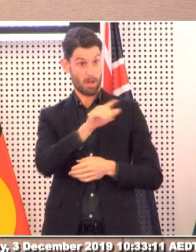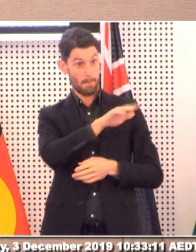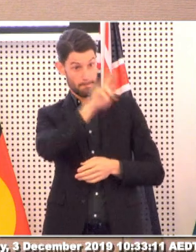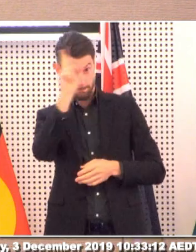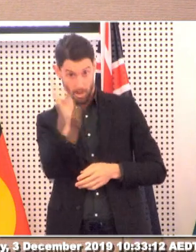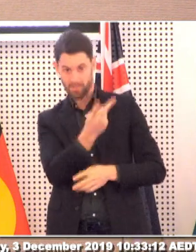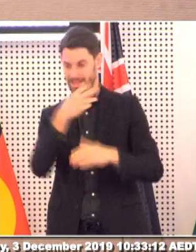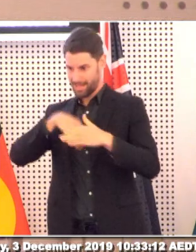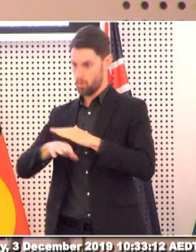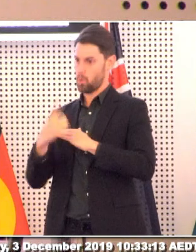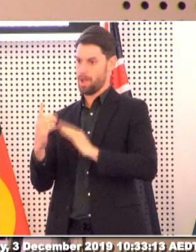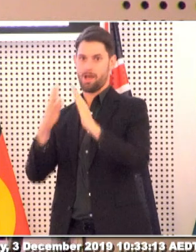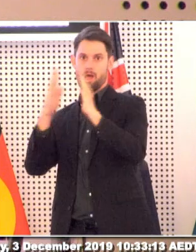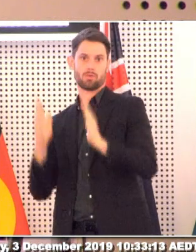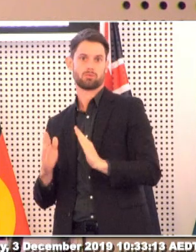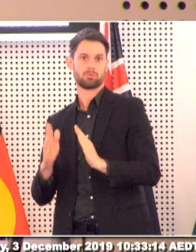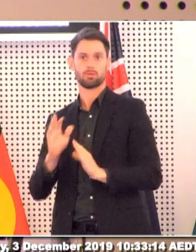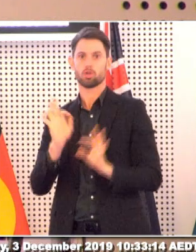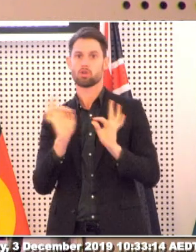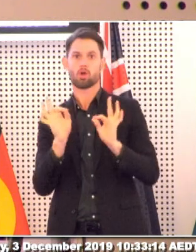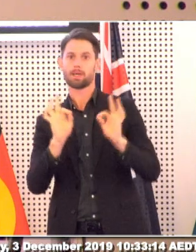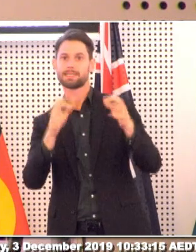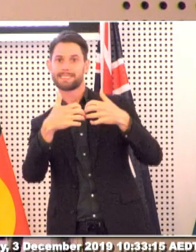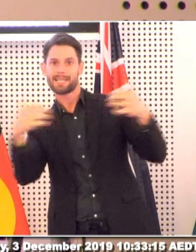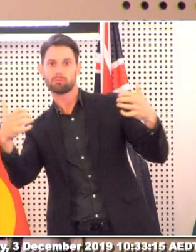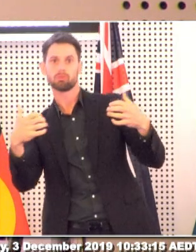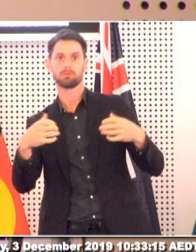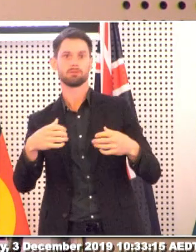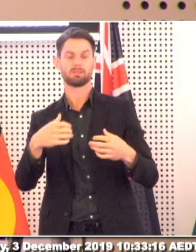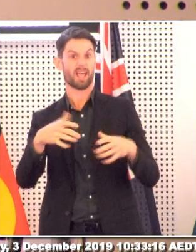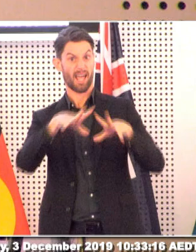They would not necessarily see distinction in terms of who owns the house and who